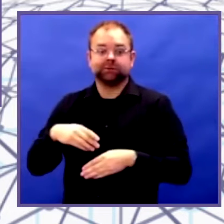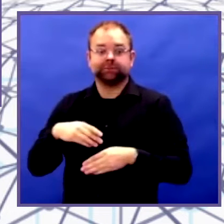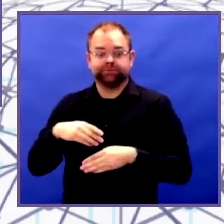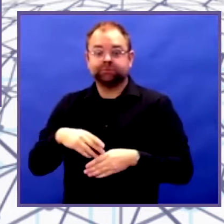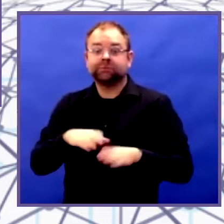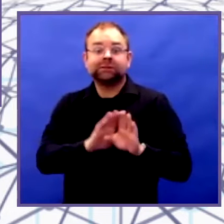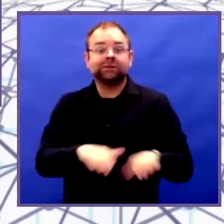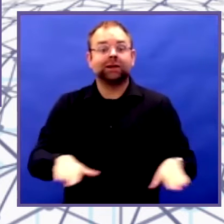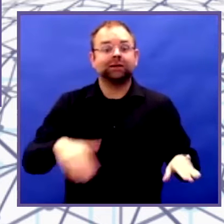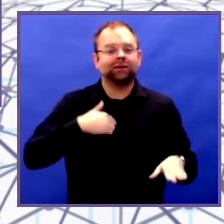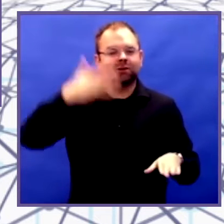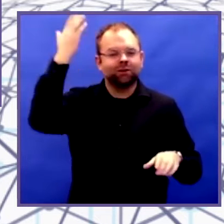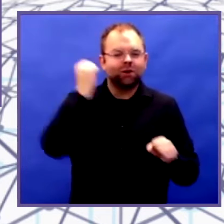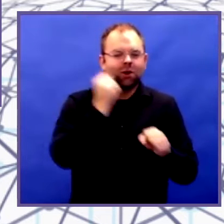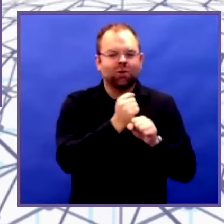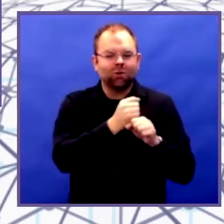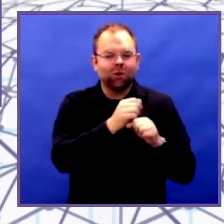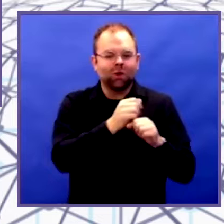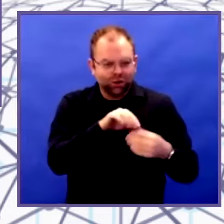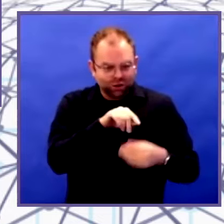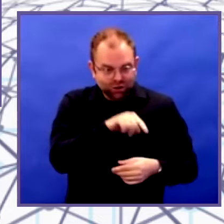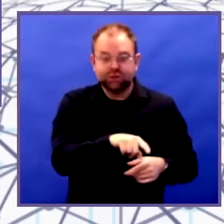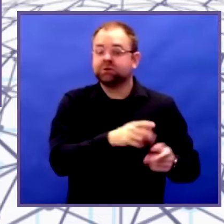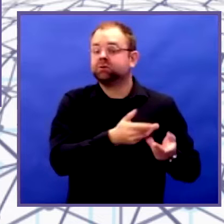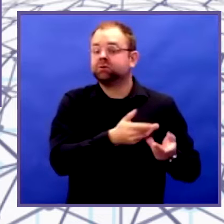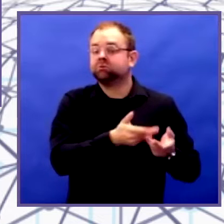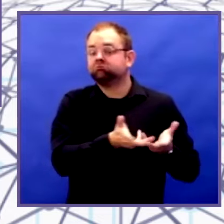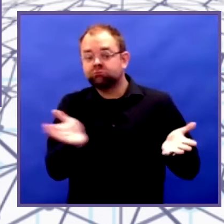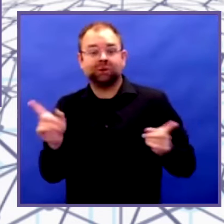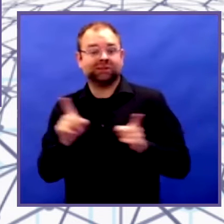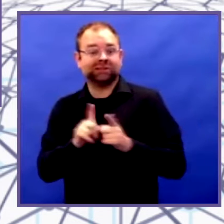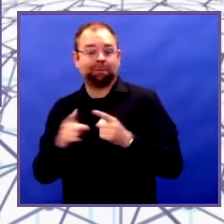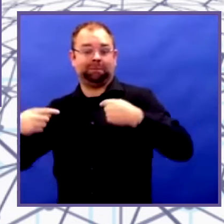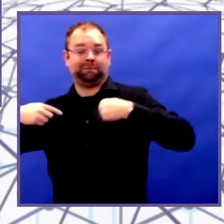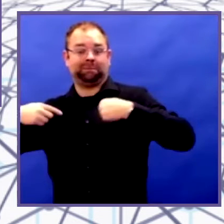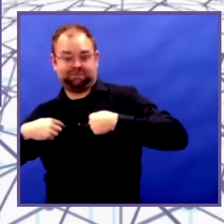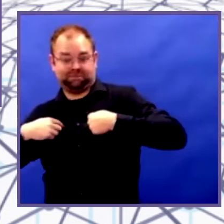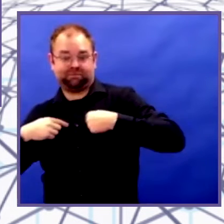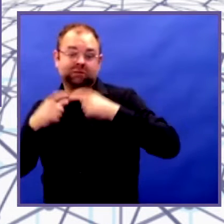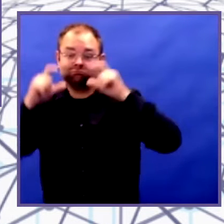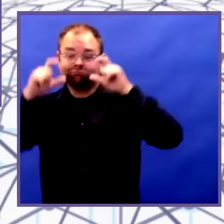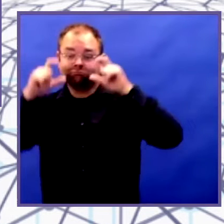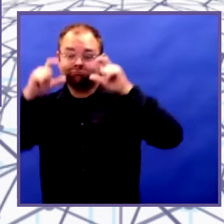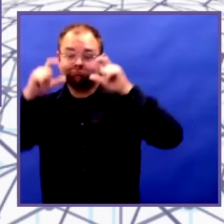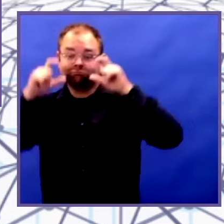And overwhelmingly, it includes older people who are in fact statistically the largest